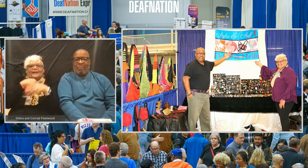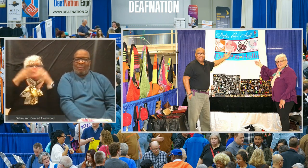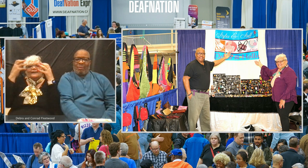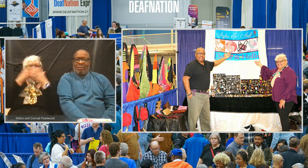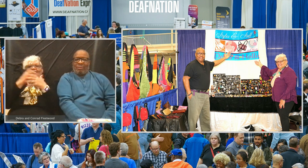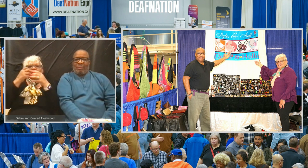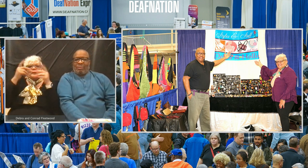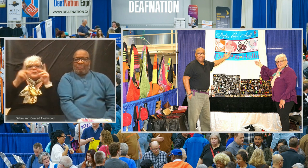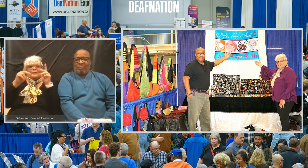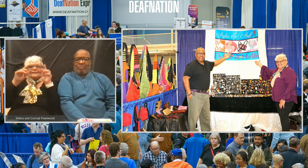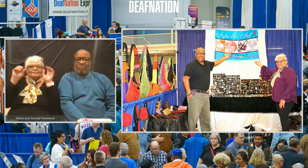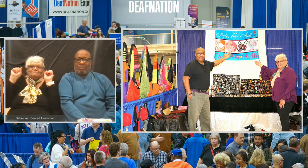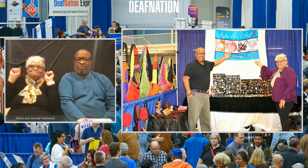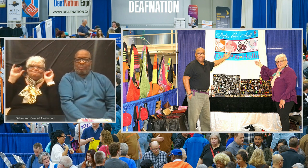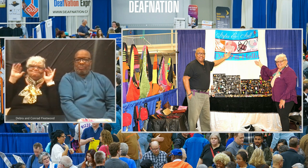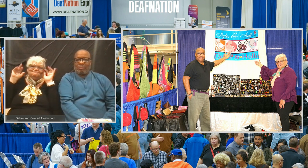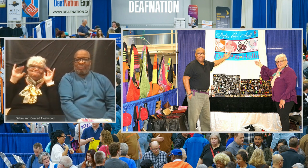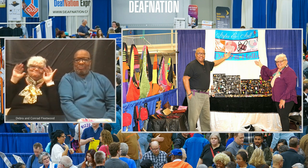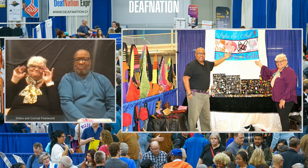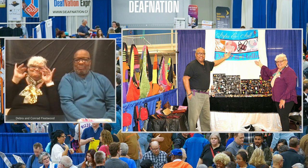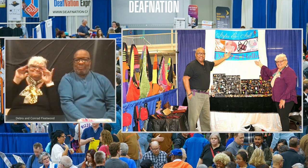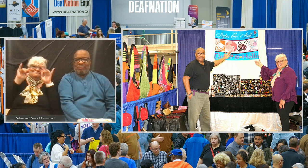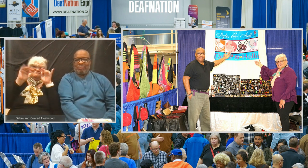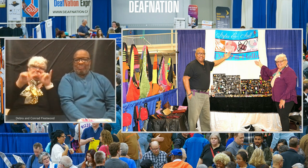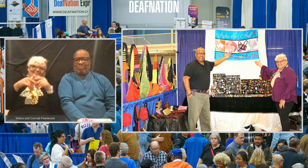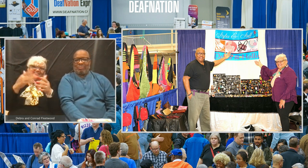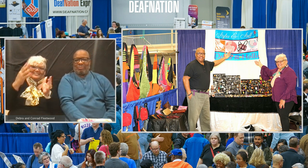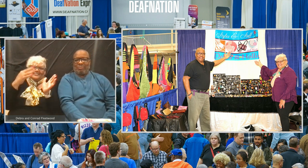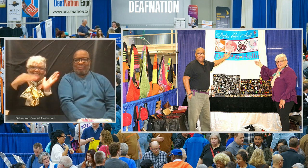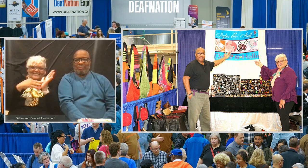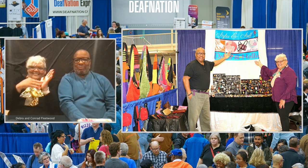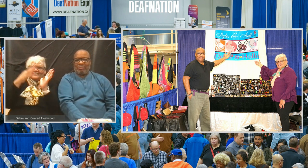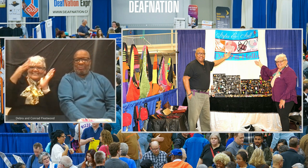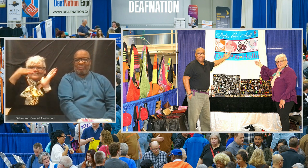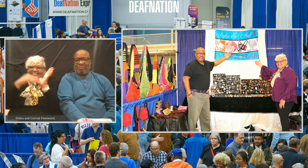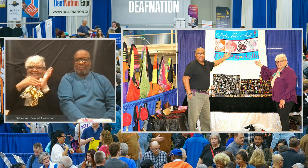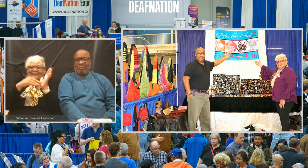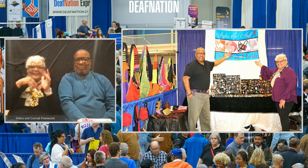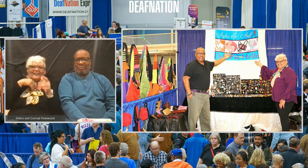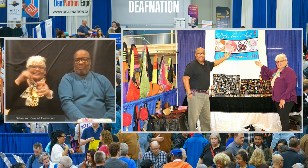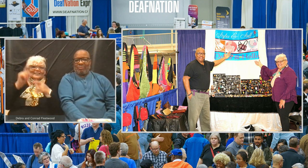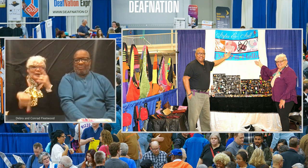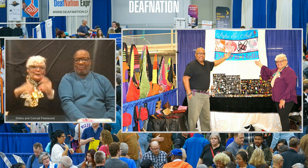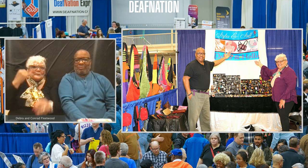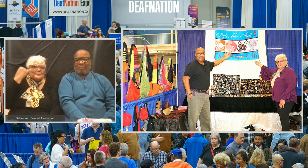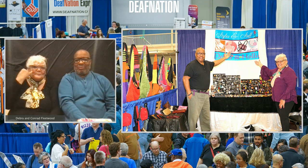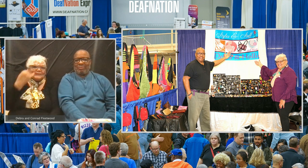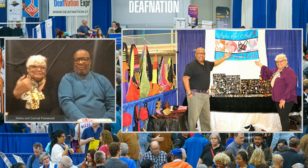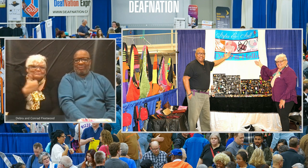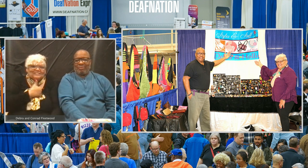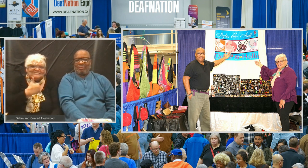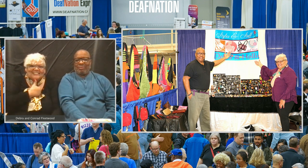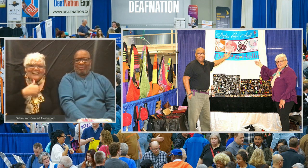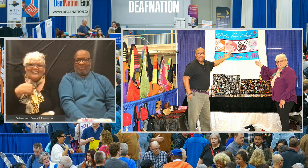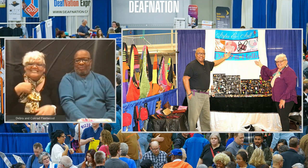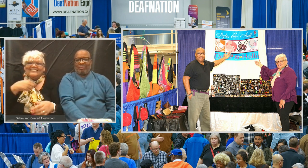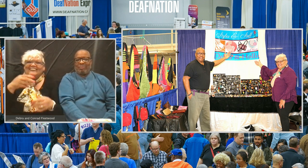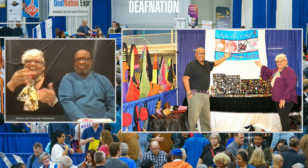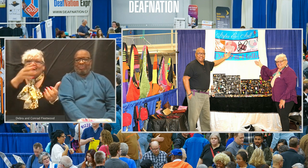I was amazed, people gathered there. 4,000 or 5,000. I couldn’t imagine that for myself.